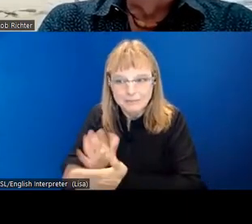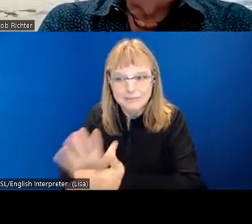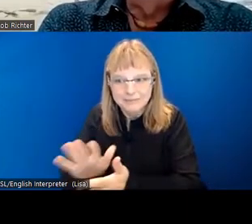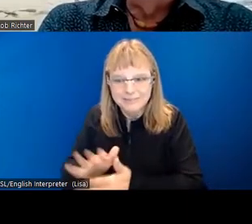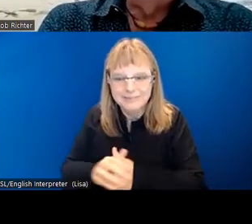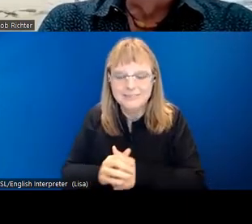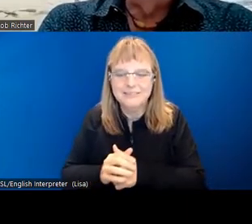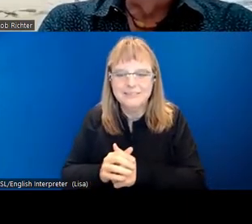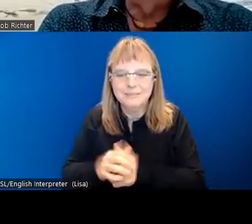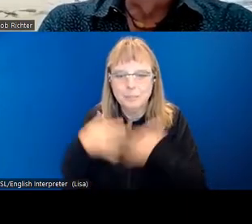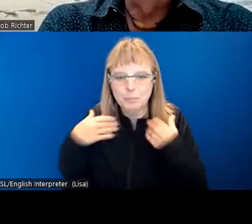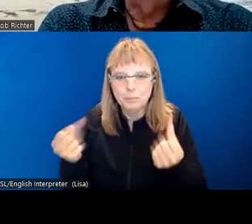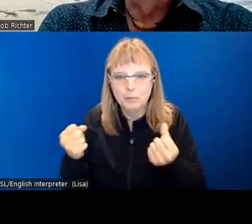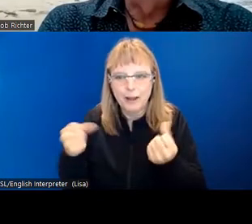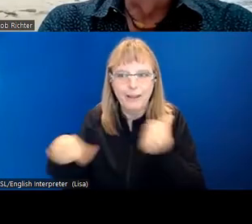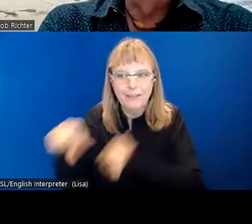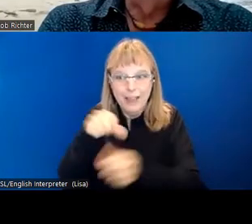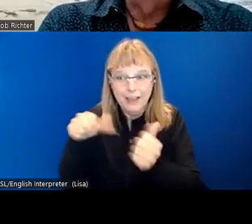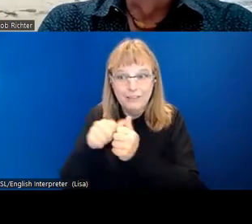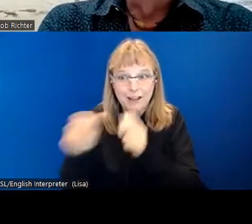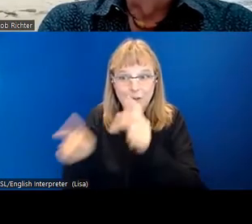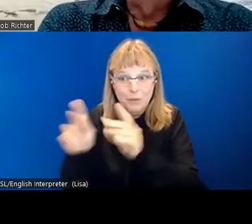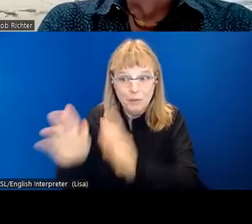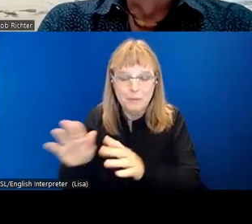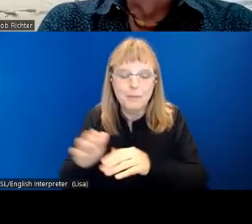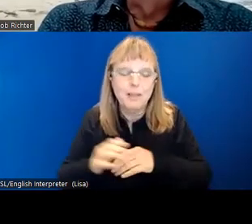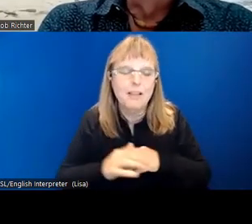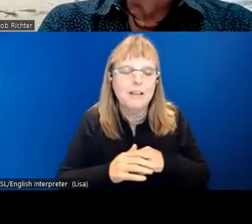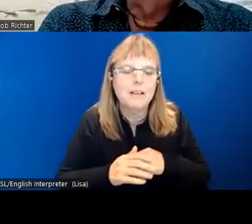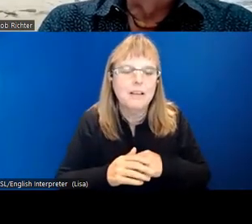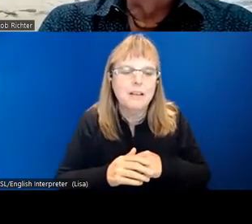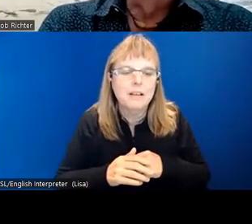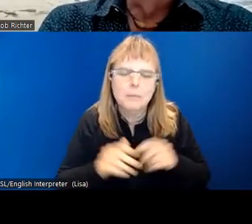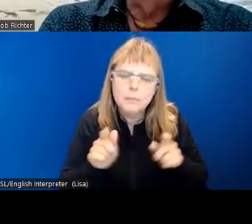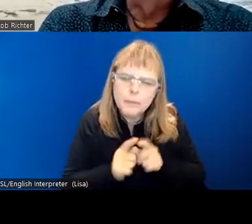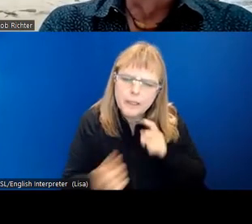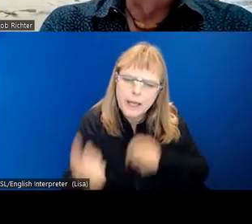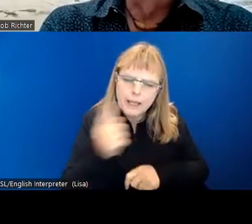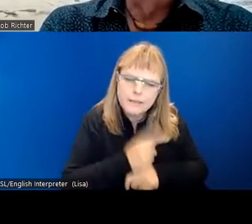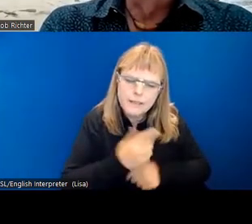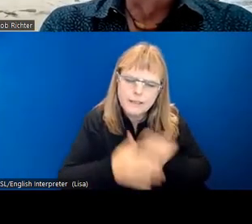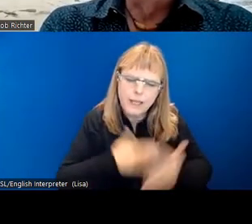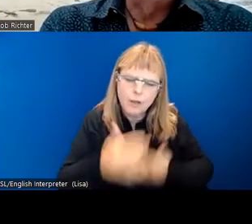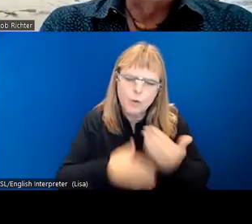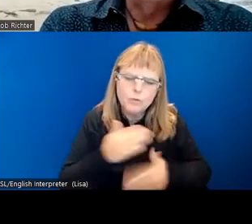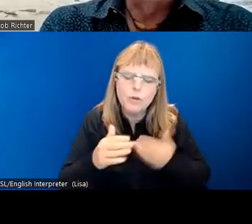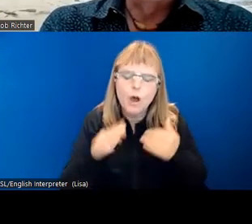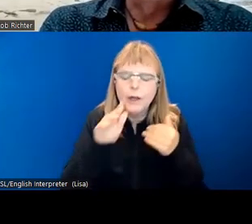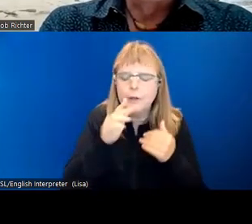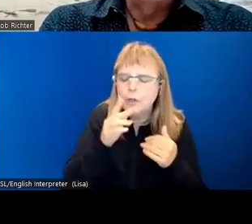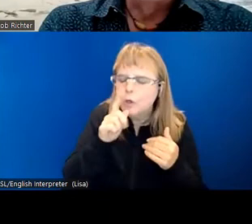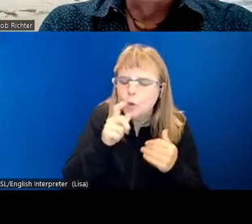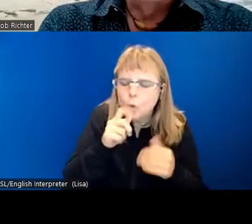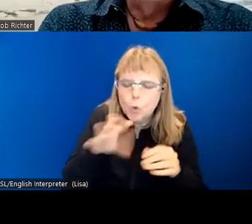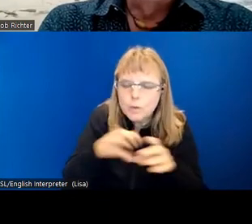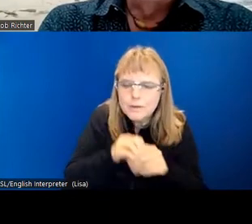but also as the day goes on is sort of, who's sort of in your performance ecology